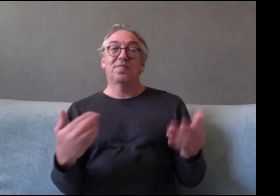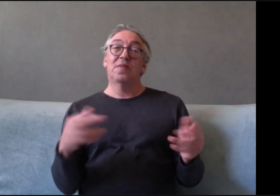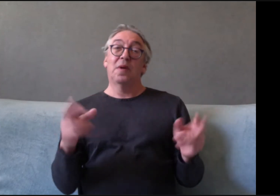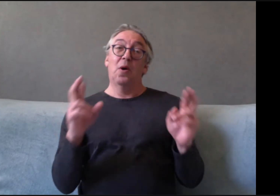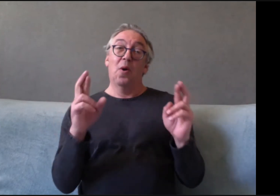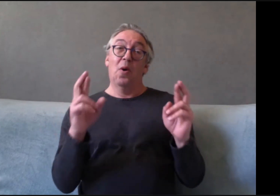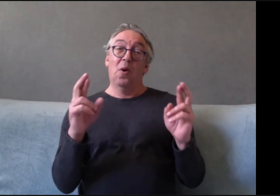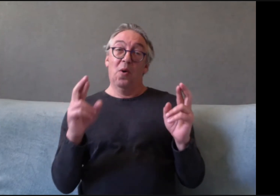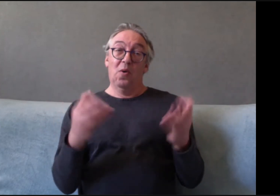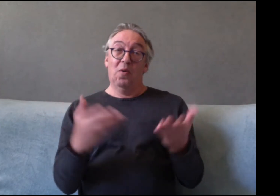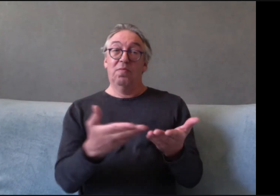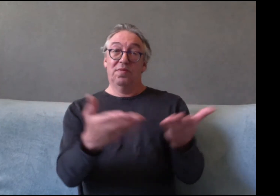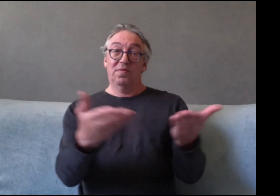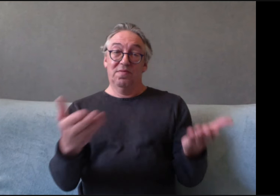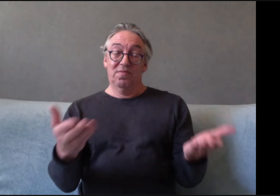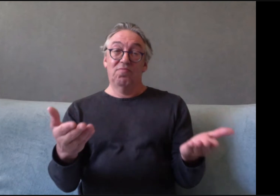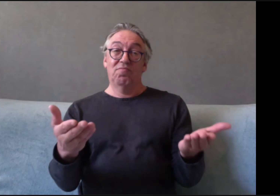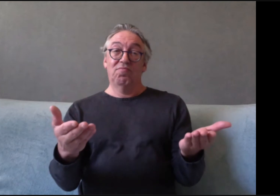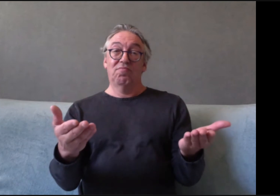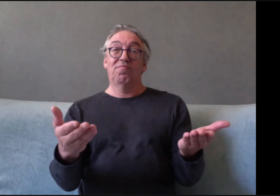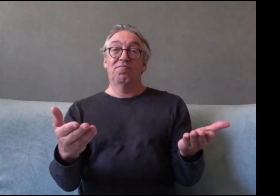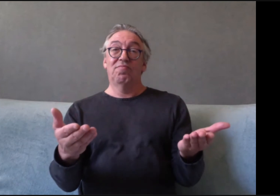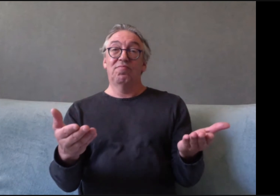and your family is good.